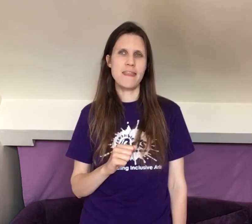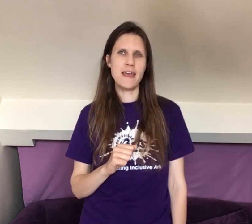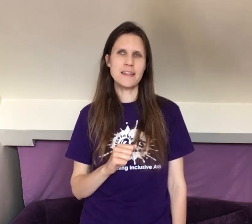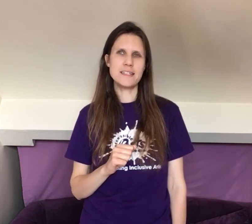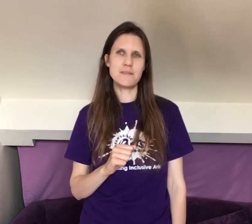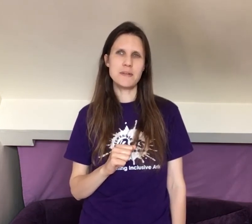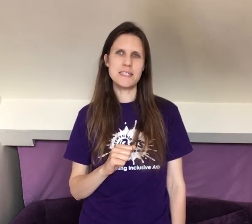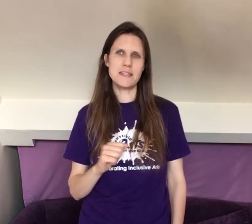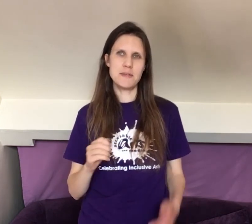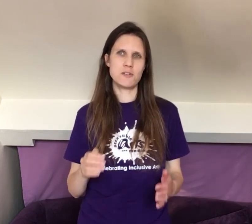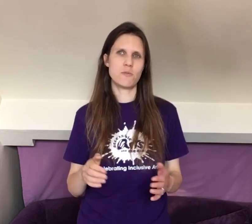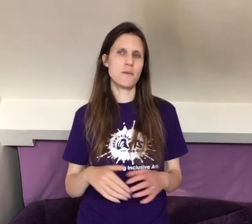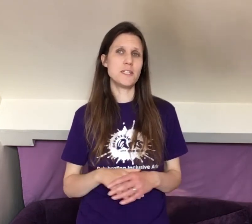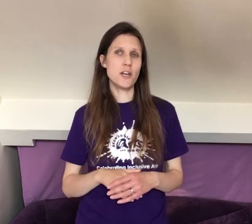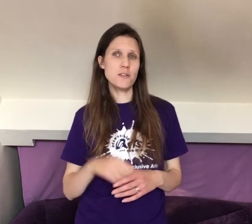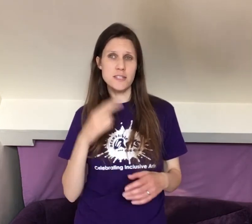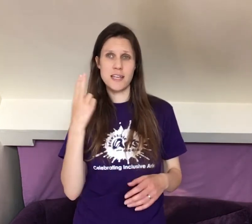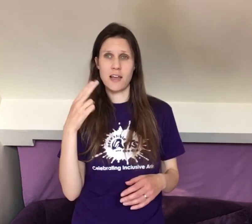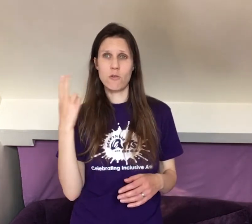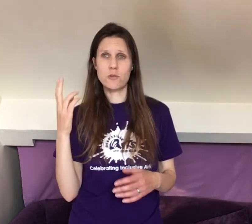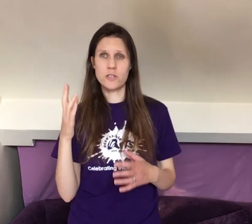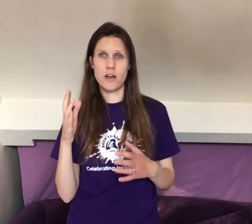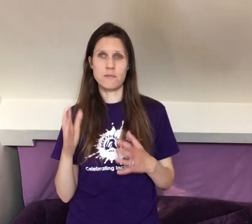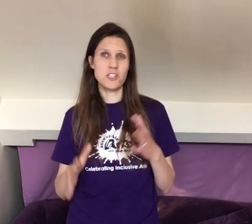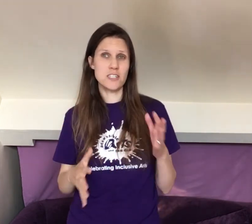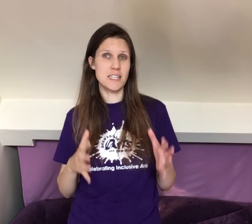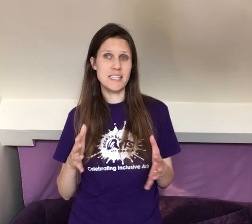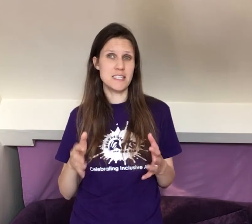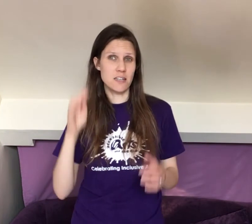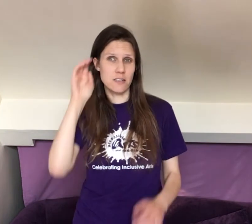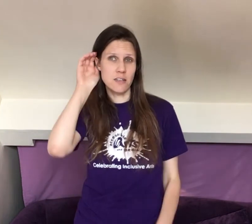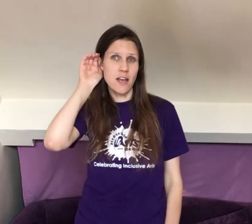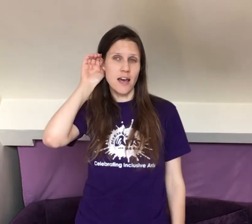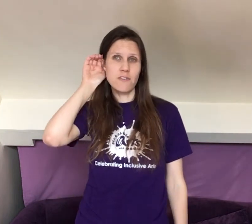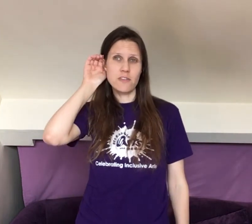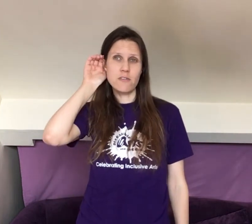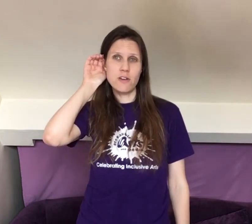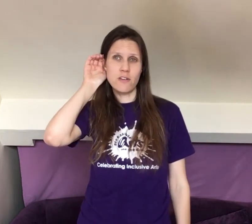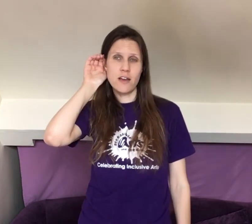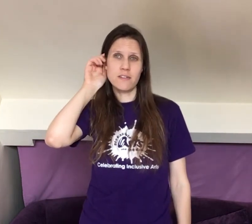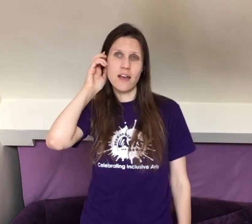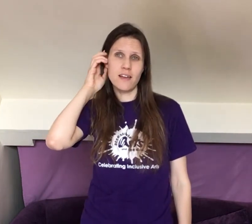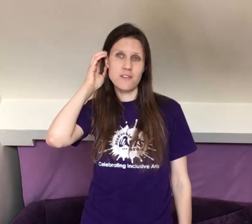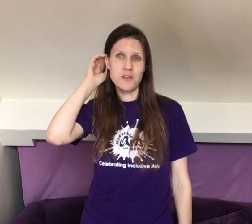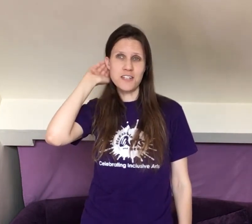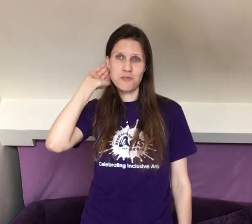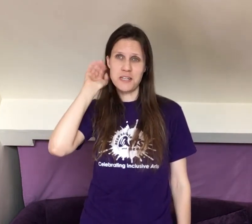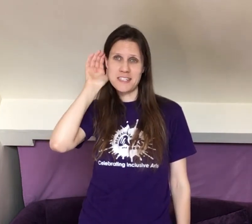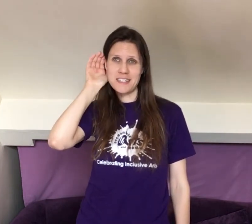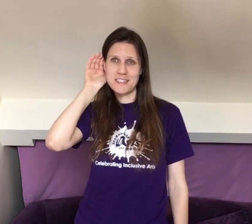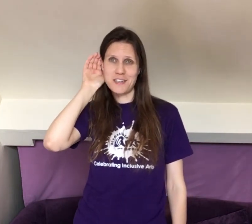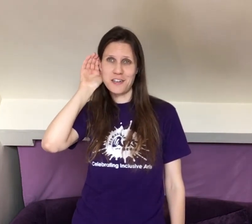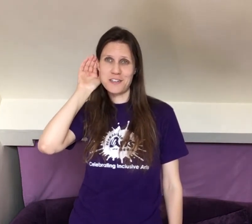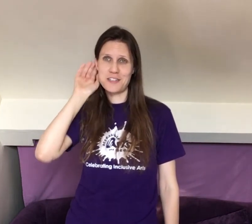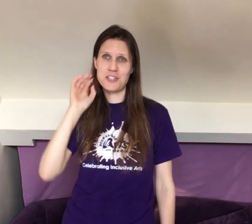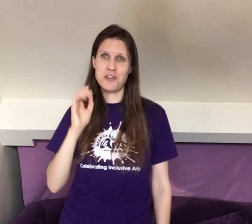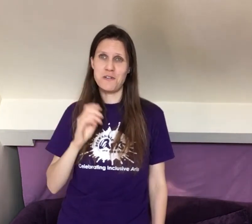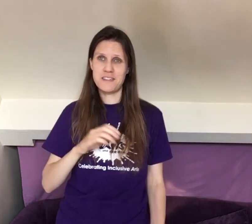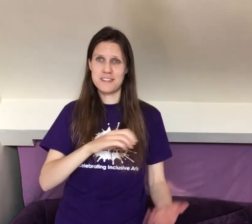And then there’s a bit in the middle where we don’t sing or sign, we just listen. And if you… and you can enjoy listening to the, to the tune.